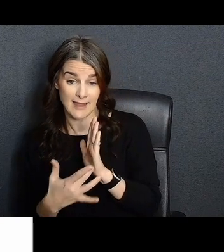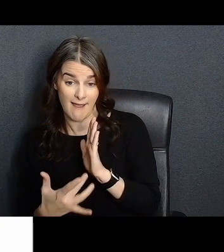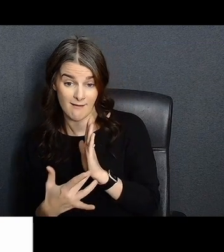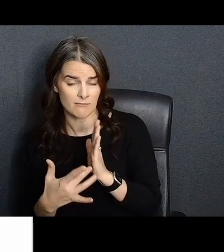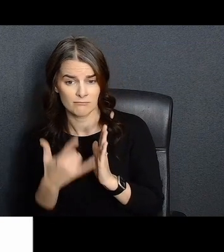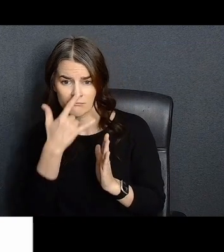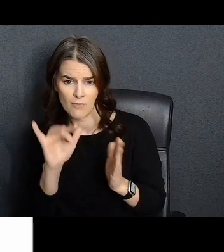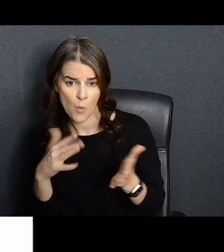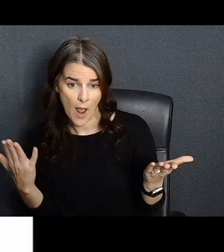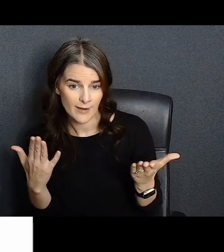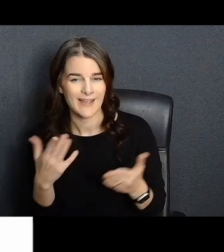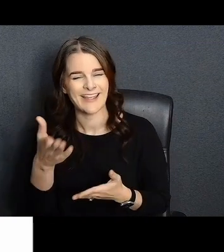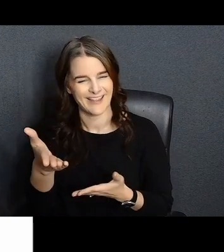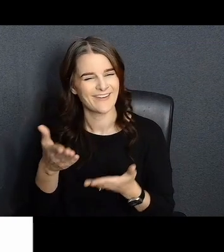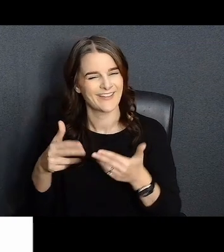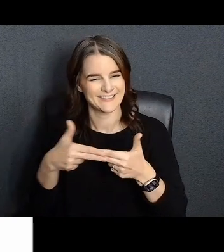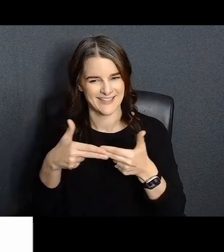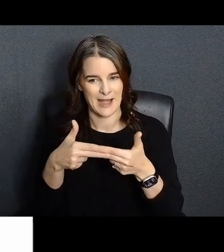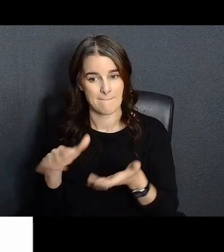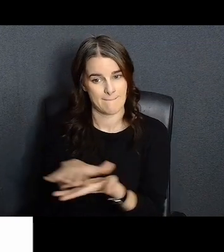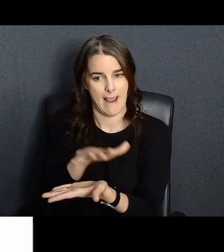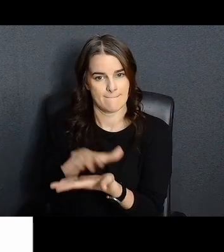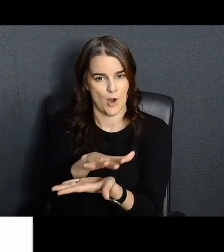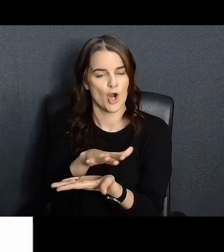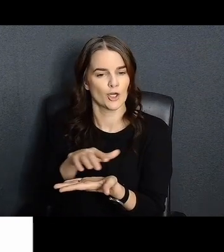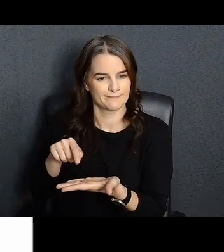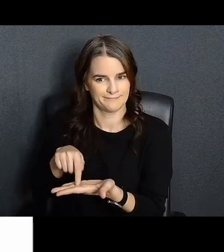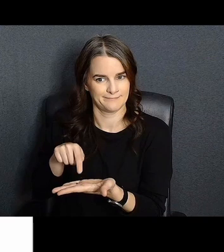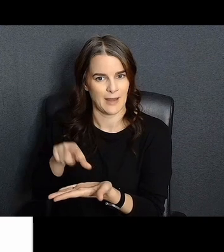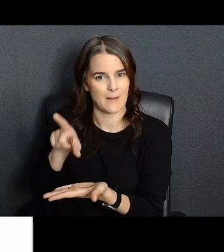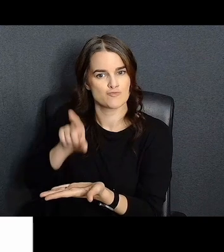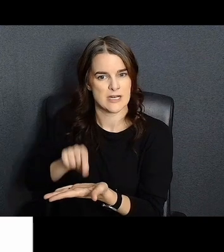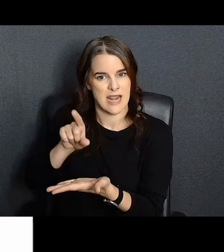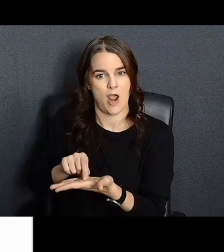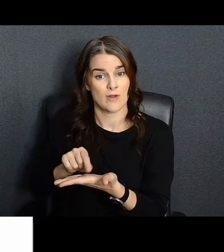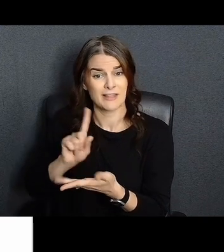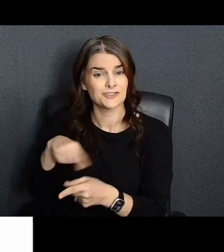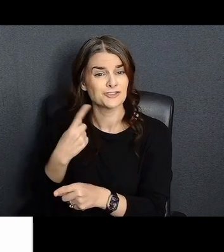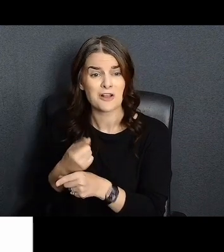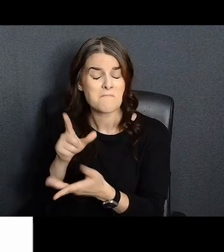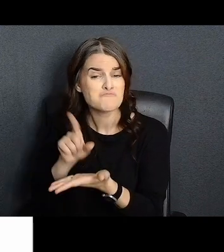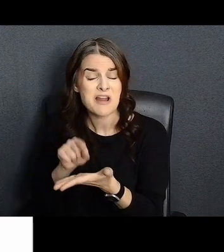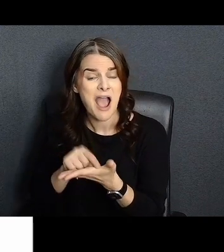would be like the one here on the slide, the paper-based printout. That's actually just a printout of screenshots